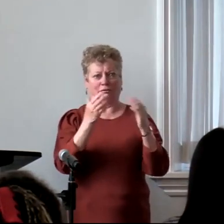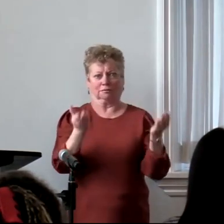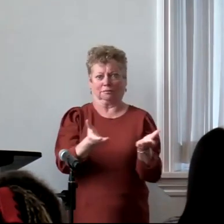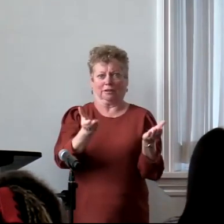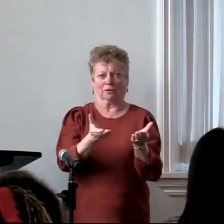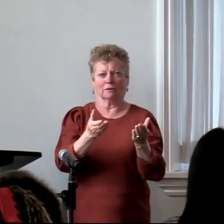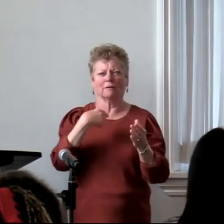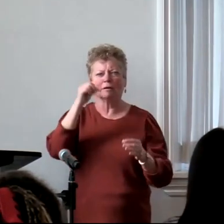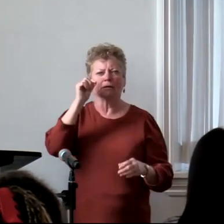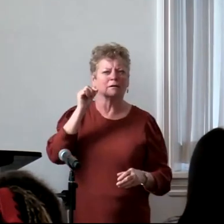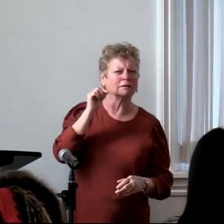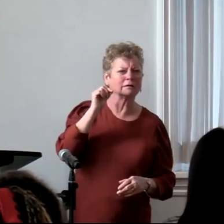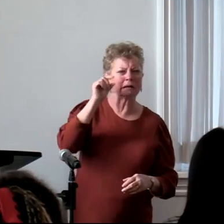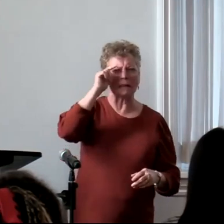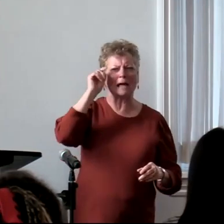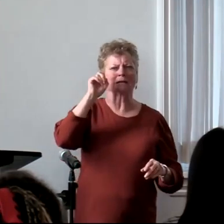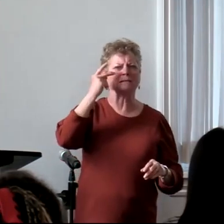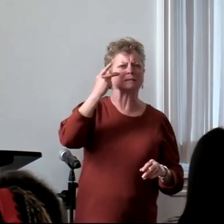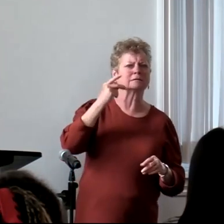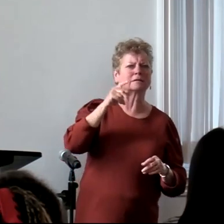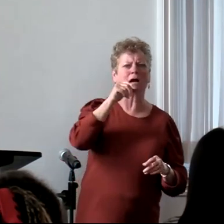I have got to take my glasses off in case others have joined us.